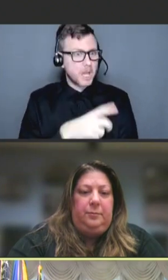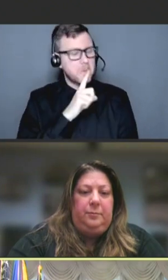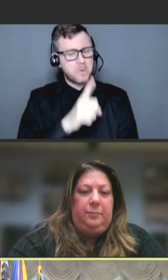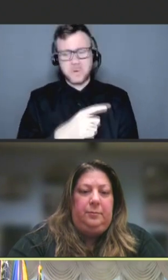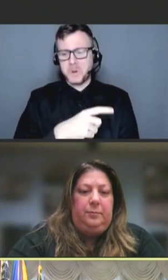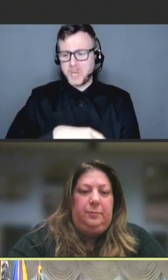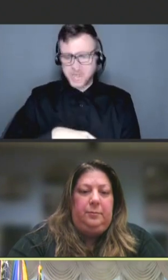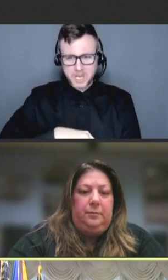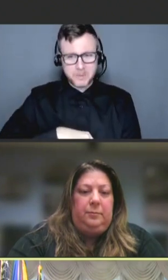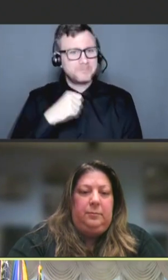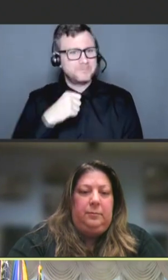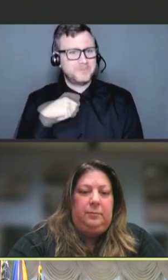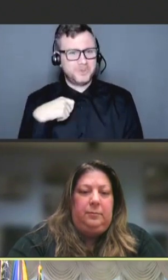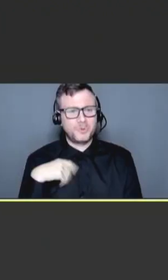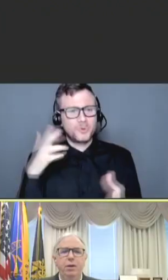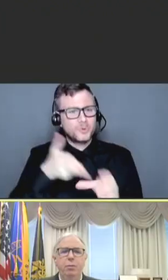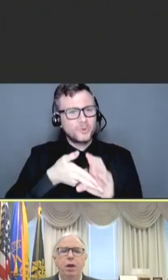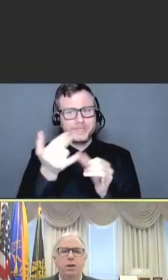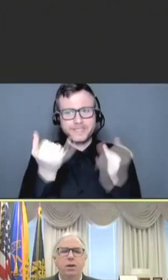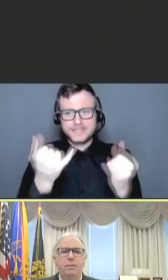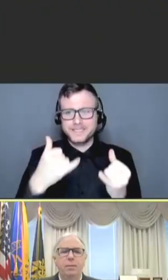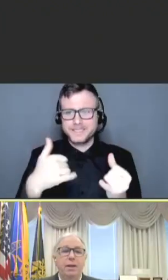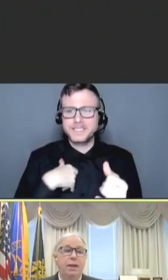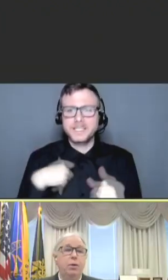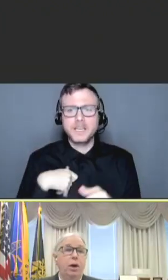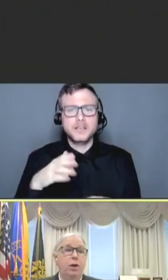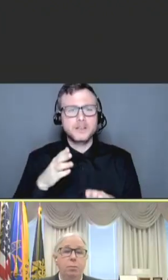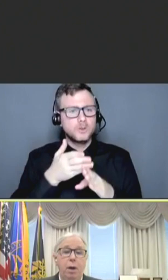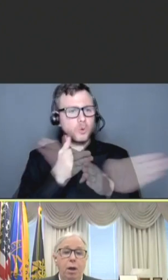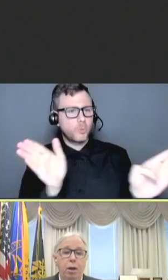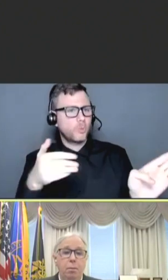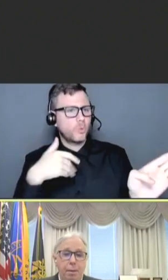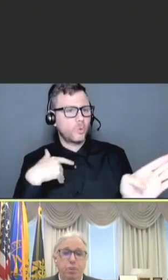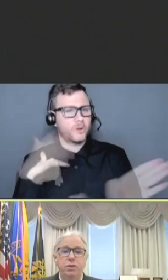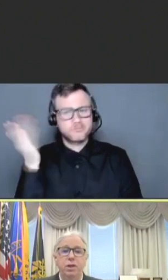to join you all today to provide opening remarks. I'd like to welcome our members,